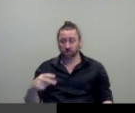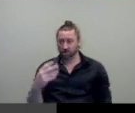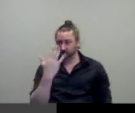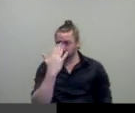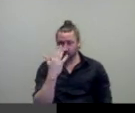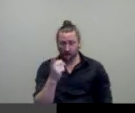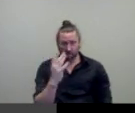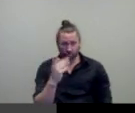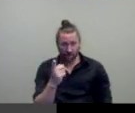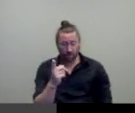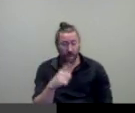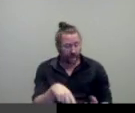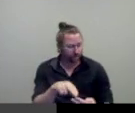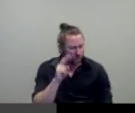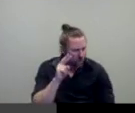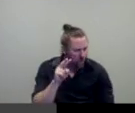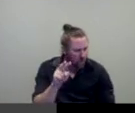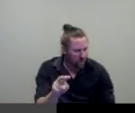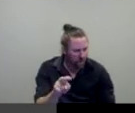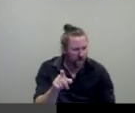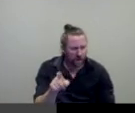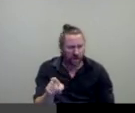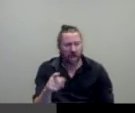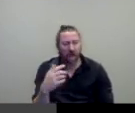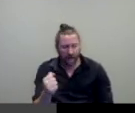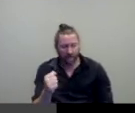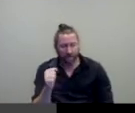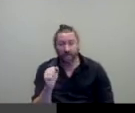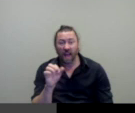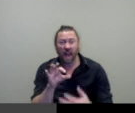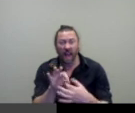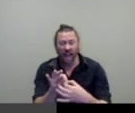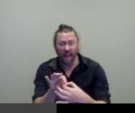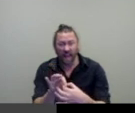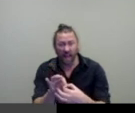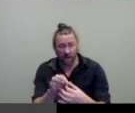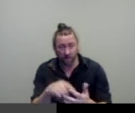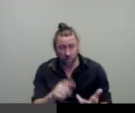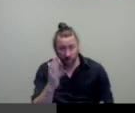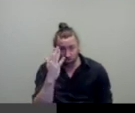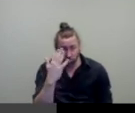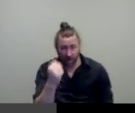if you look closely you can see that she's actually attached to that mirror with a metal pole